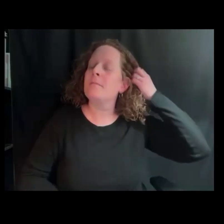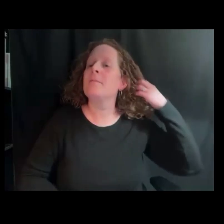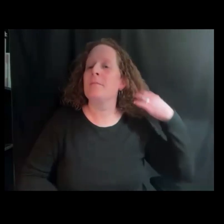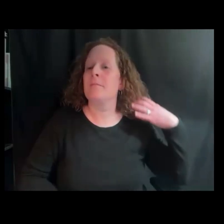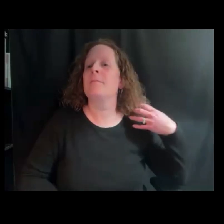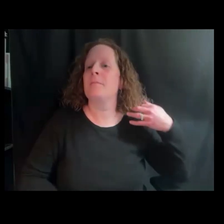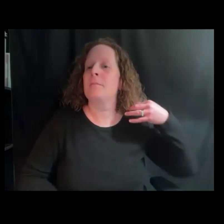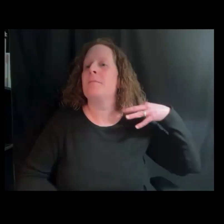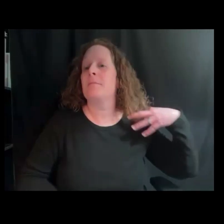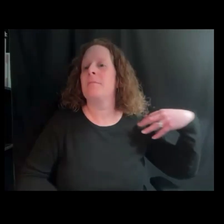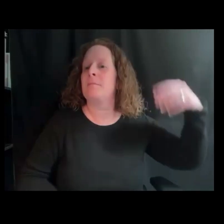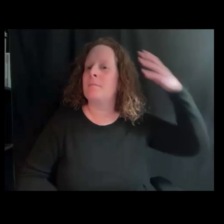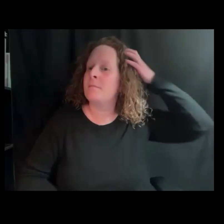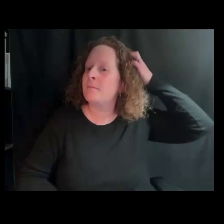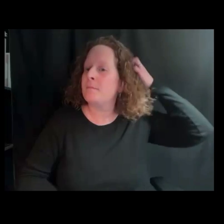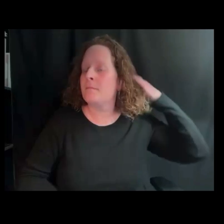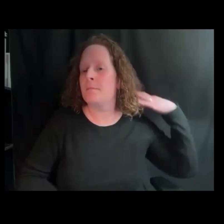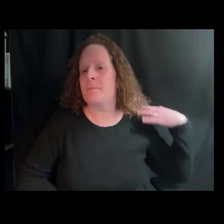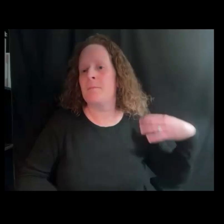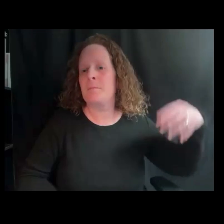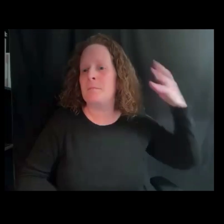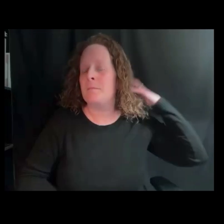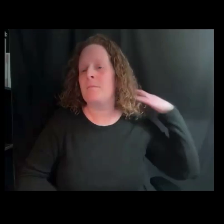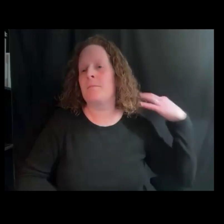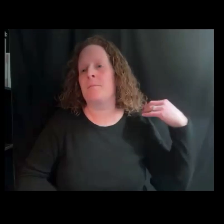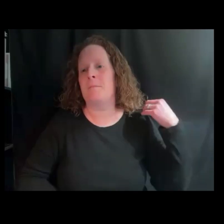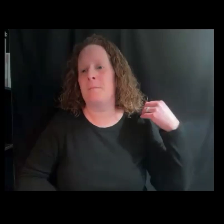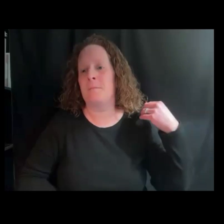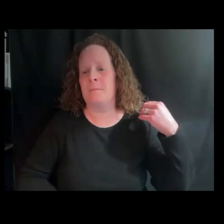difference between that experience.